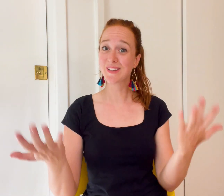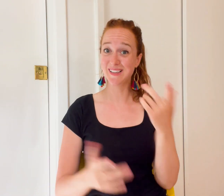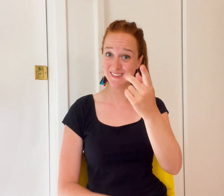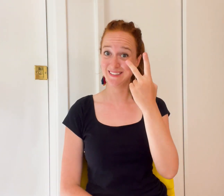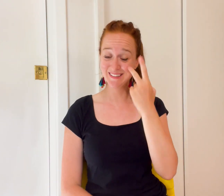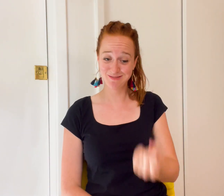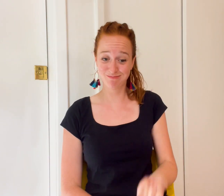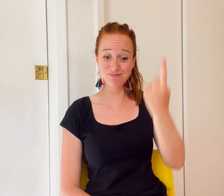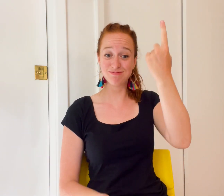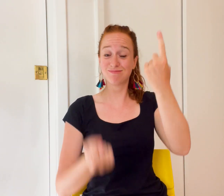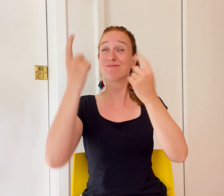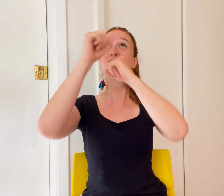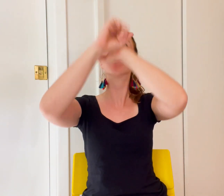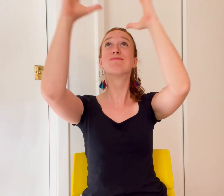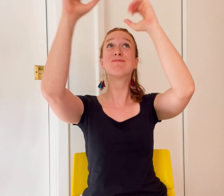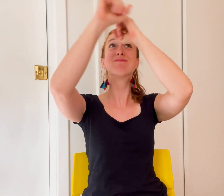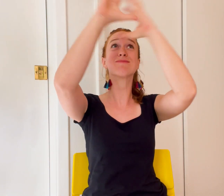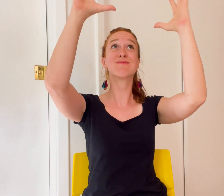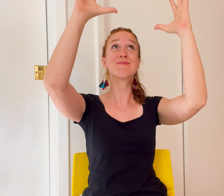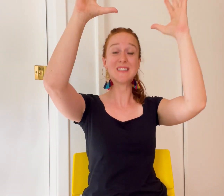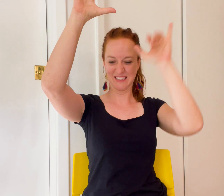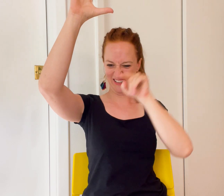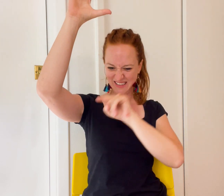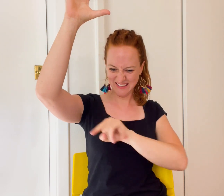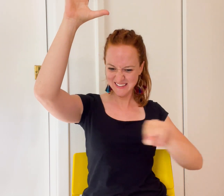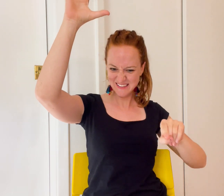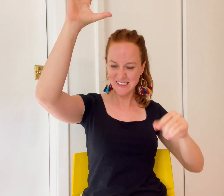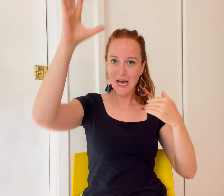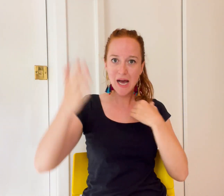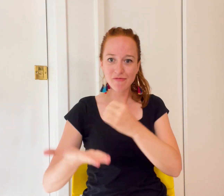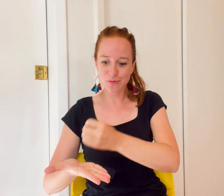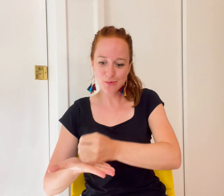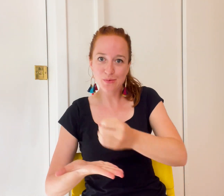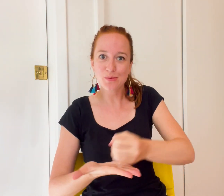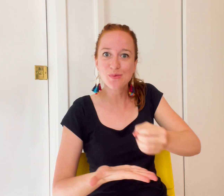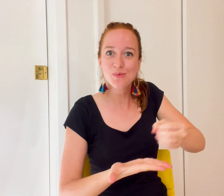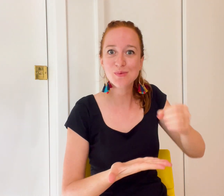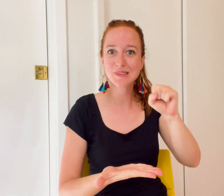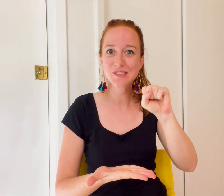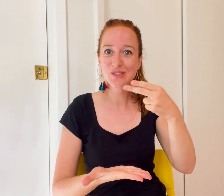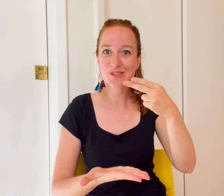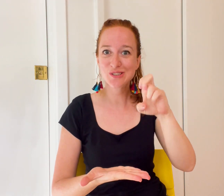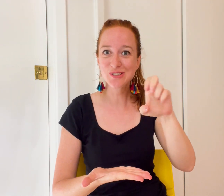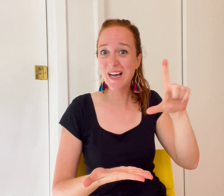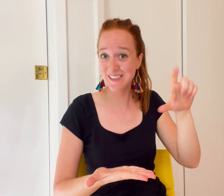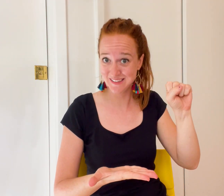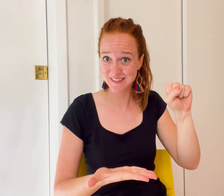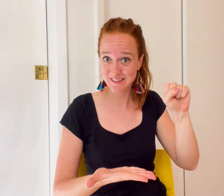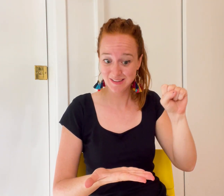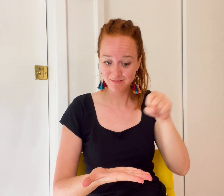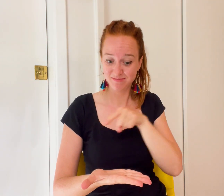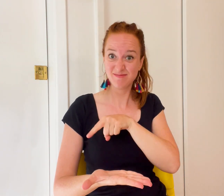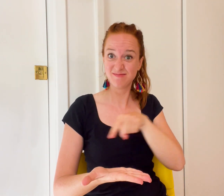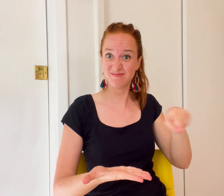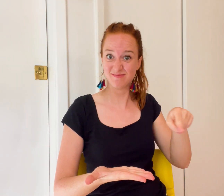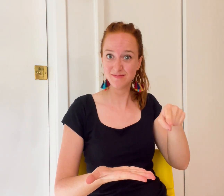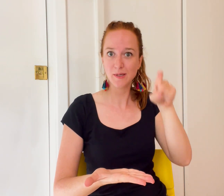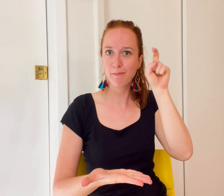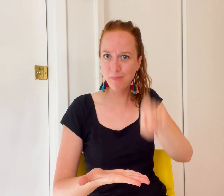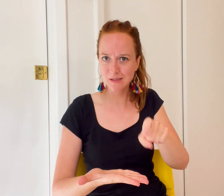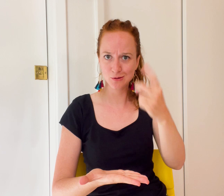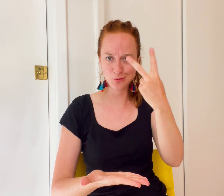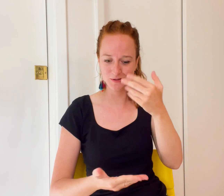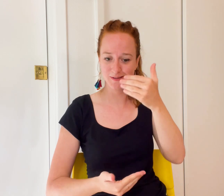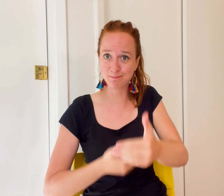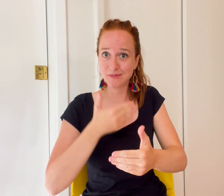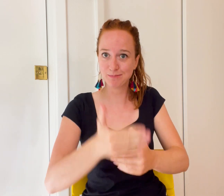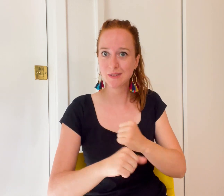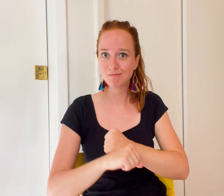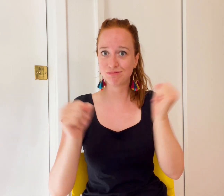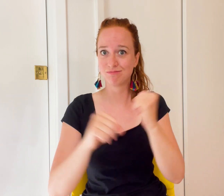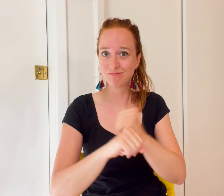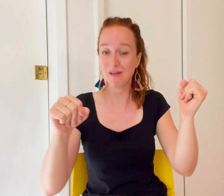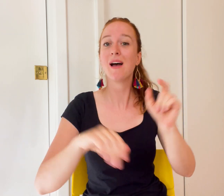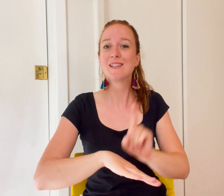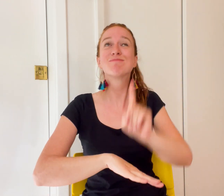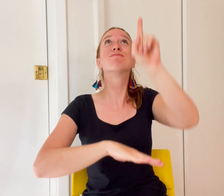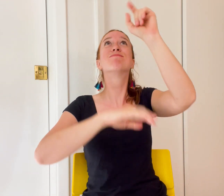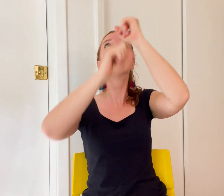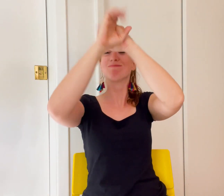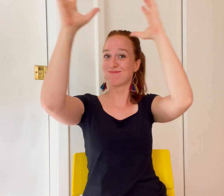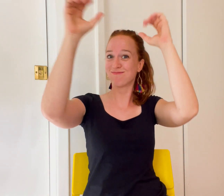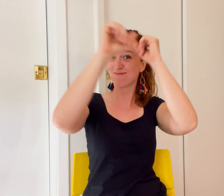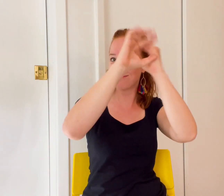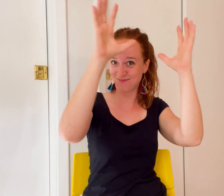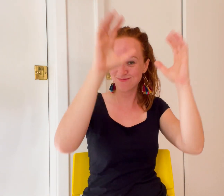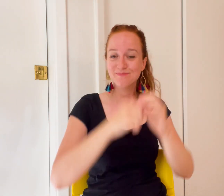For an aerial fireworks display to work, aerial shells must explode in two parts.